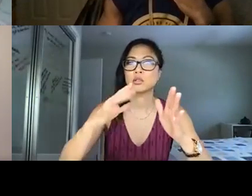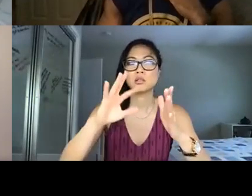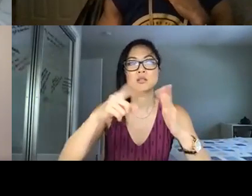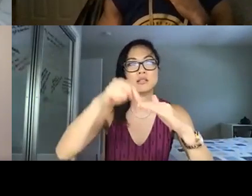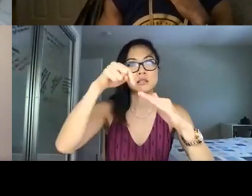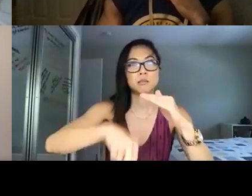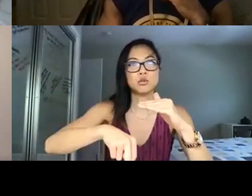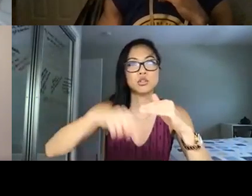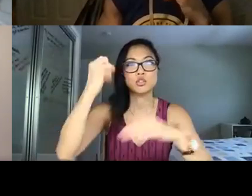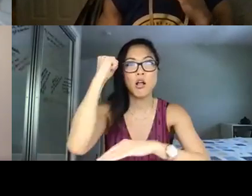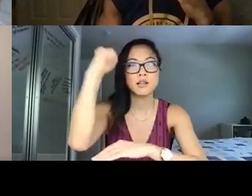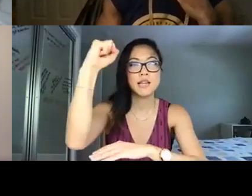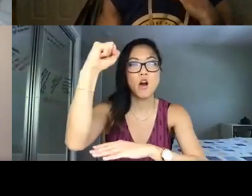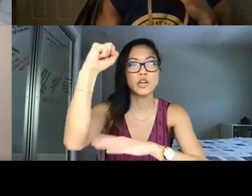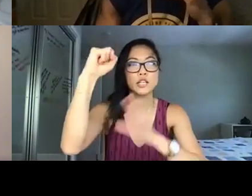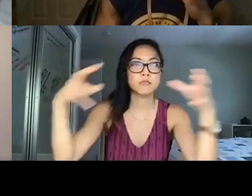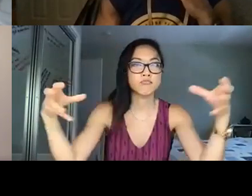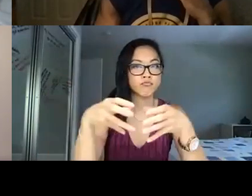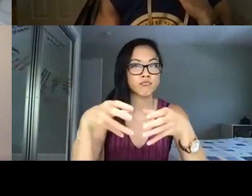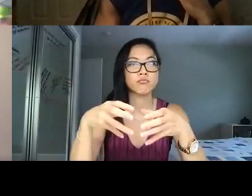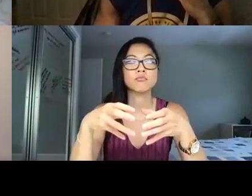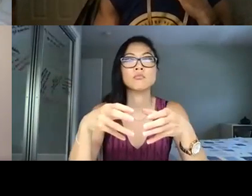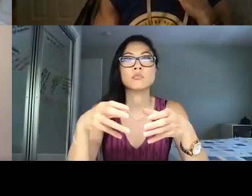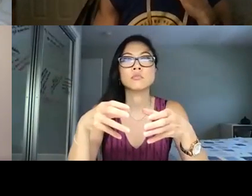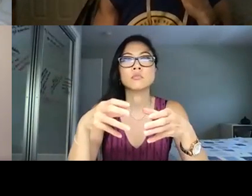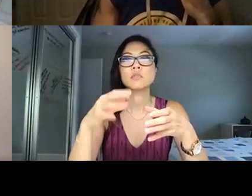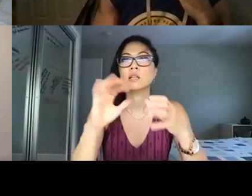roles people can play in social change.